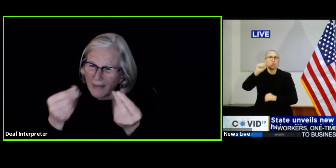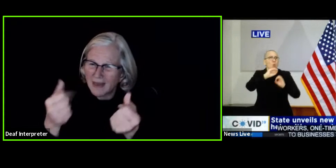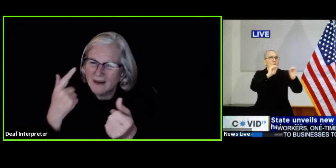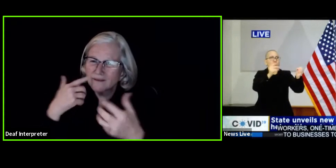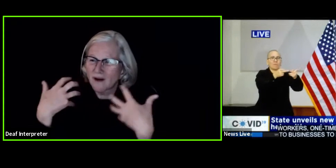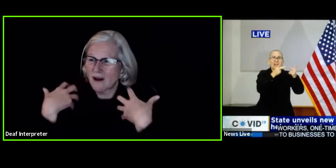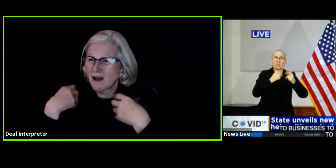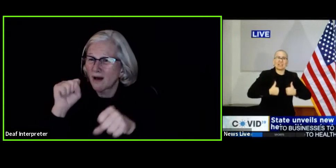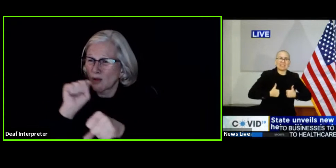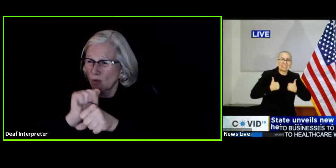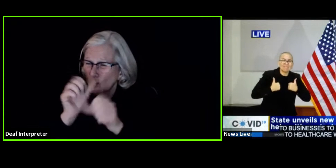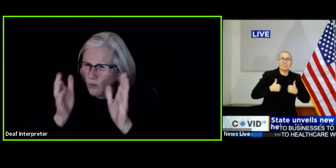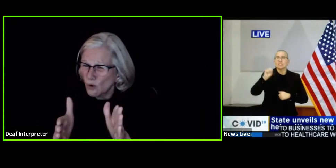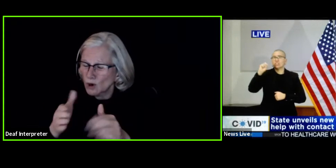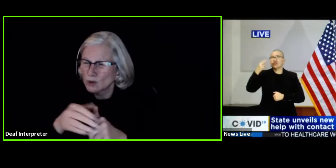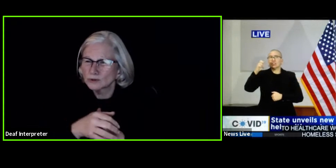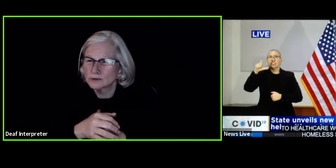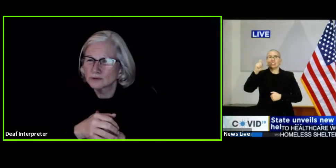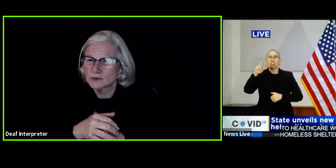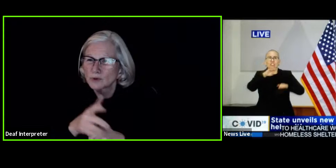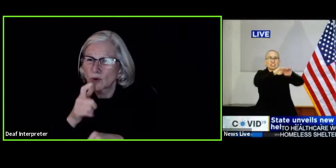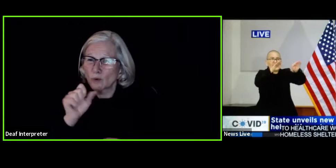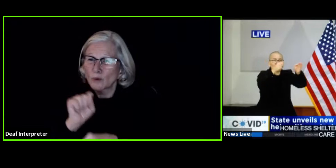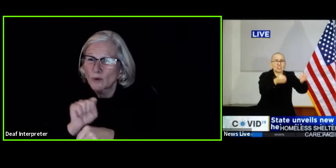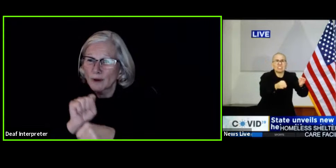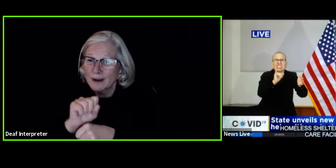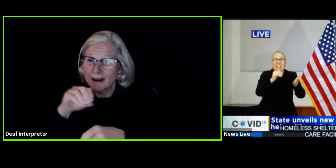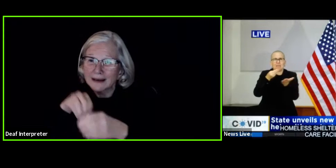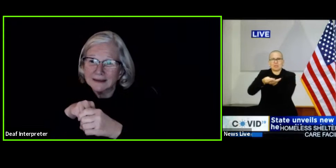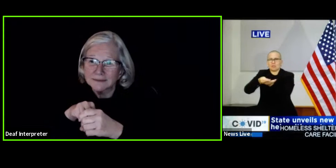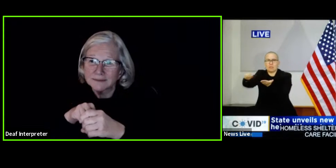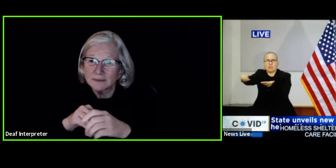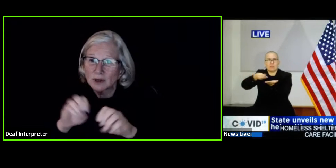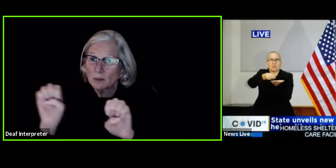ELIMINATION OF THE COVID-19 MINNESOTA FUND EXPIRATION DATE.